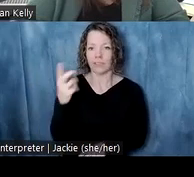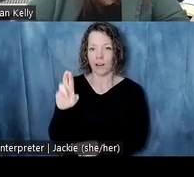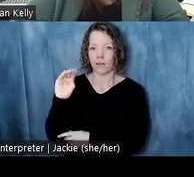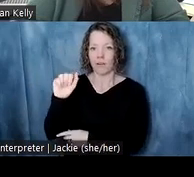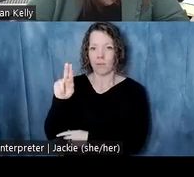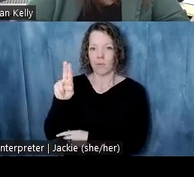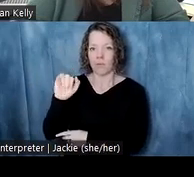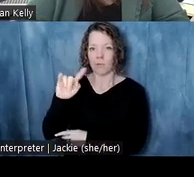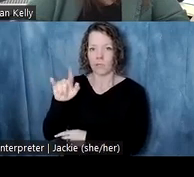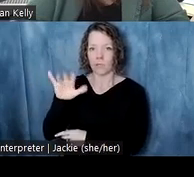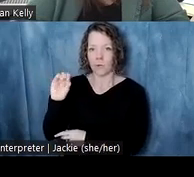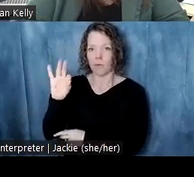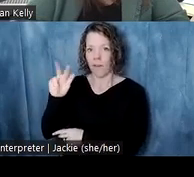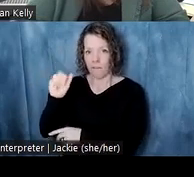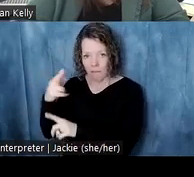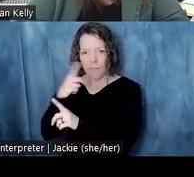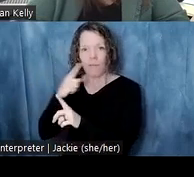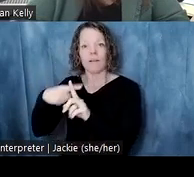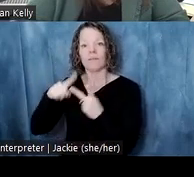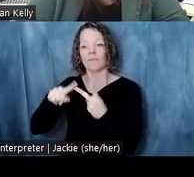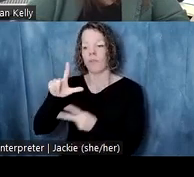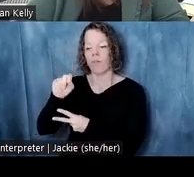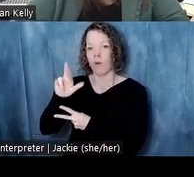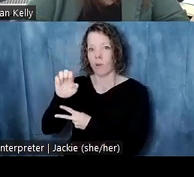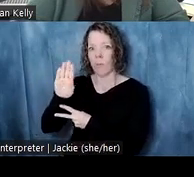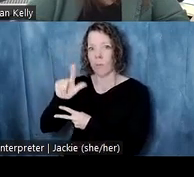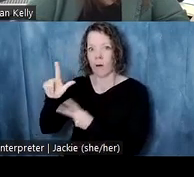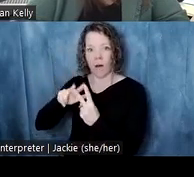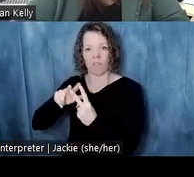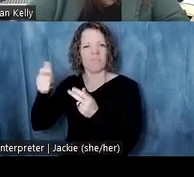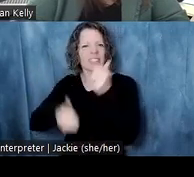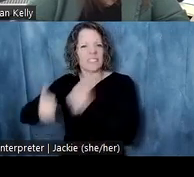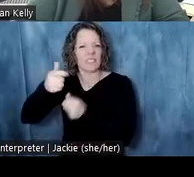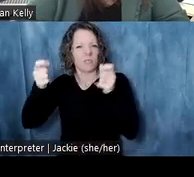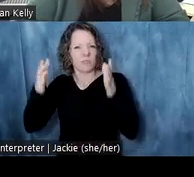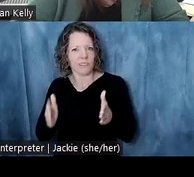and Laurie Ball, the Executive Director for the Department who as many of, you know,